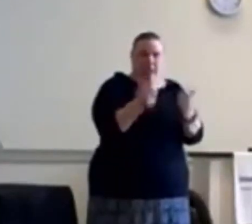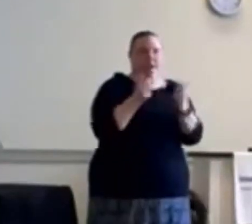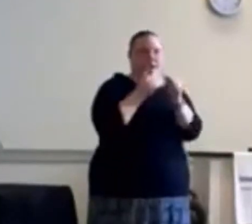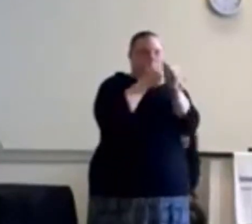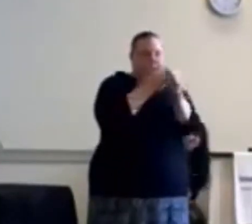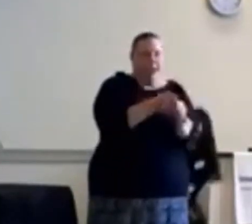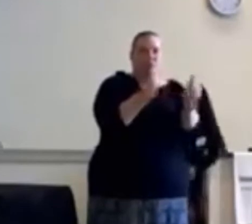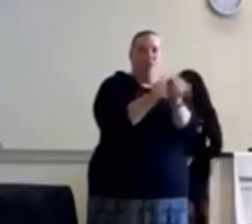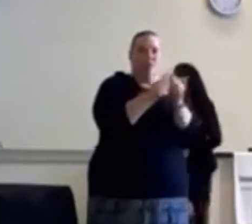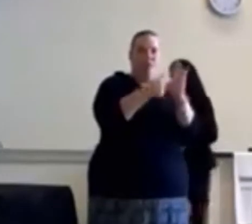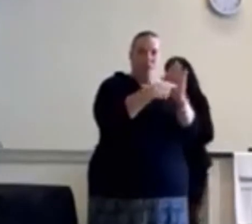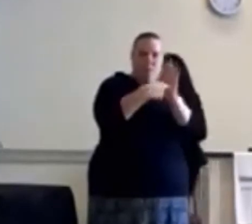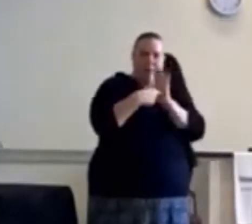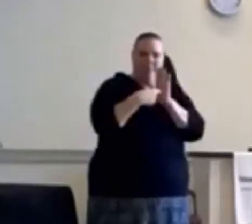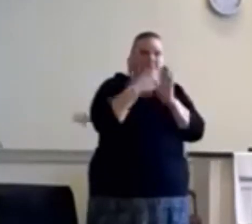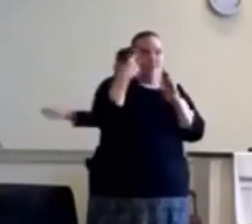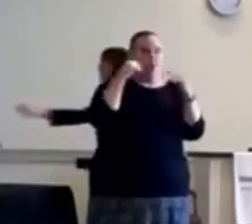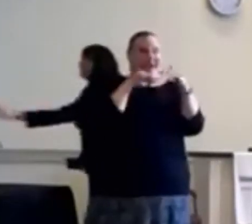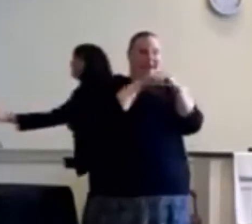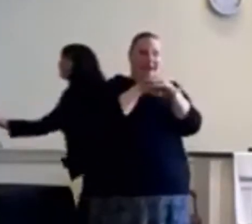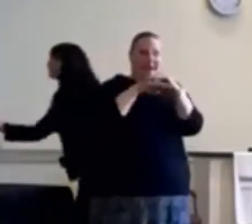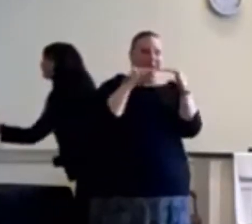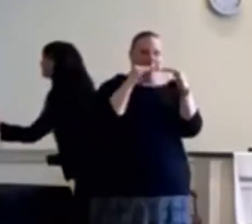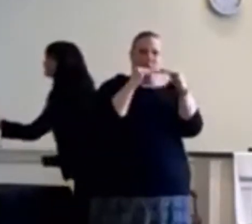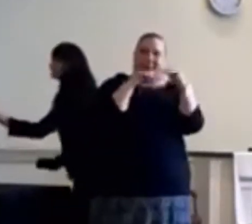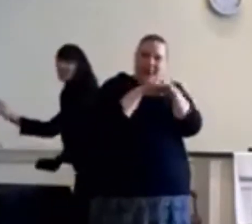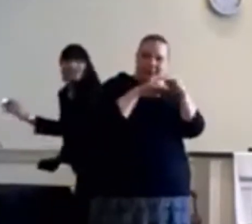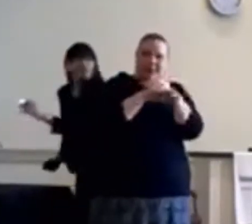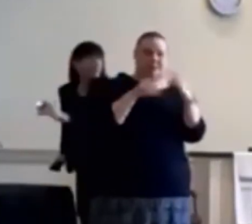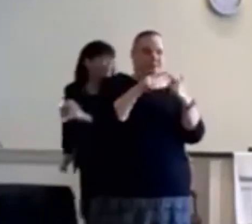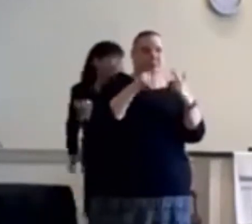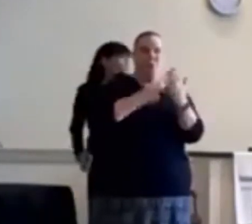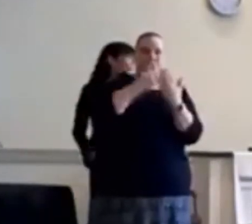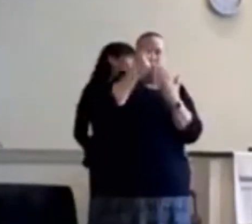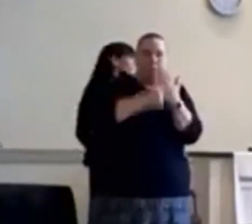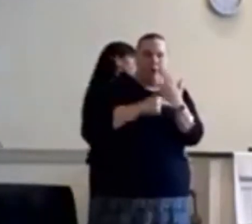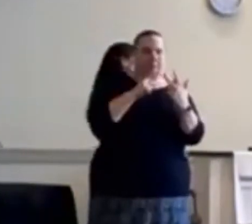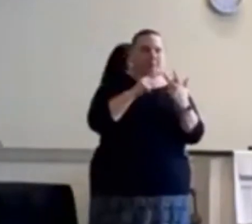requirements for equal access program and effective communication access